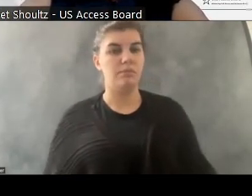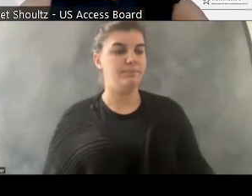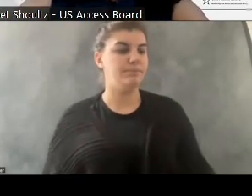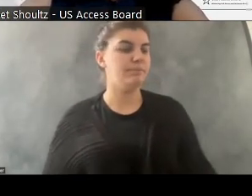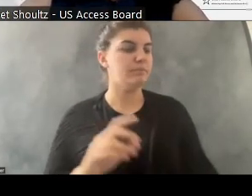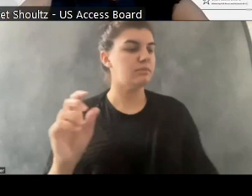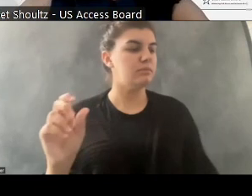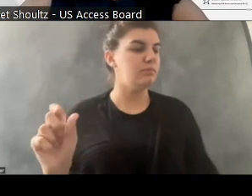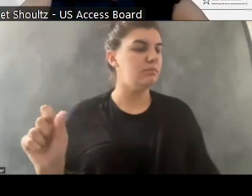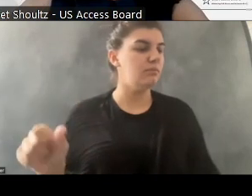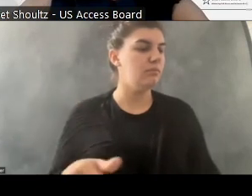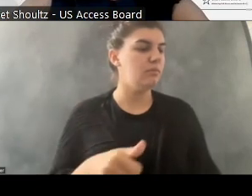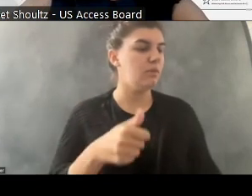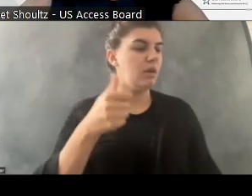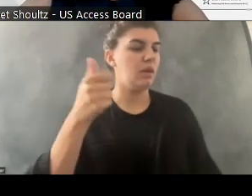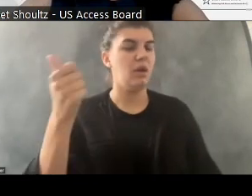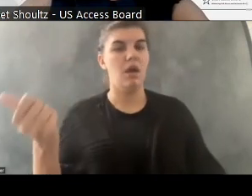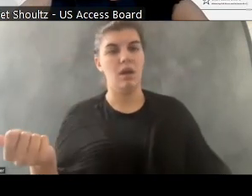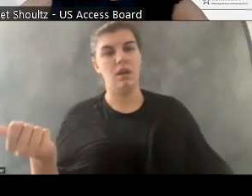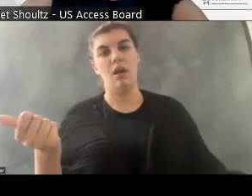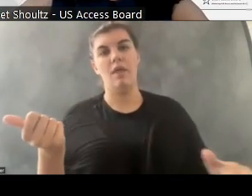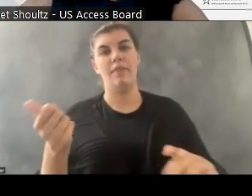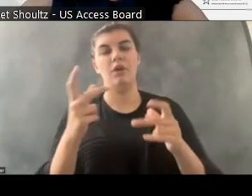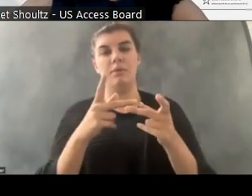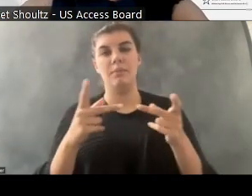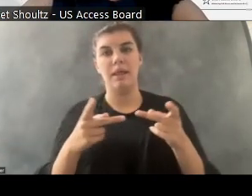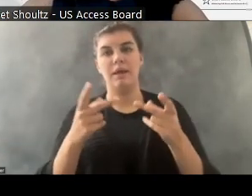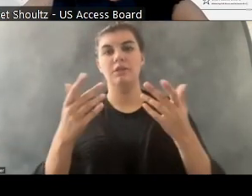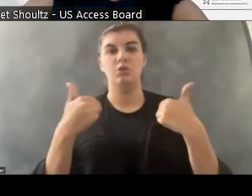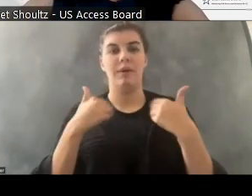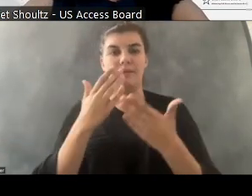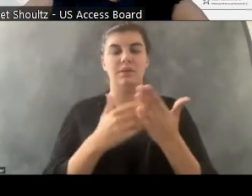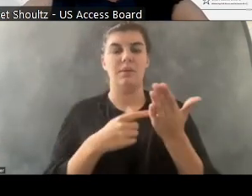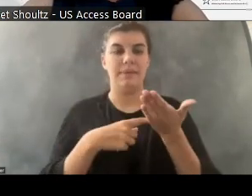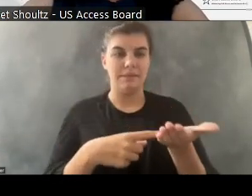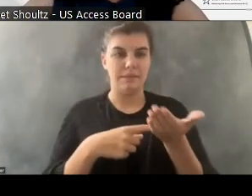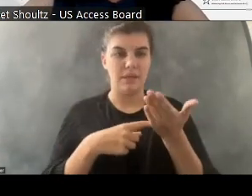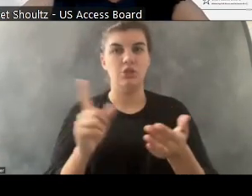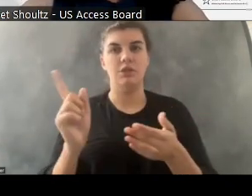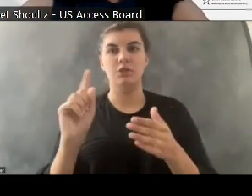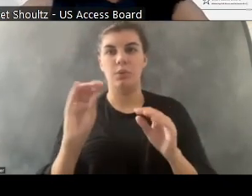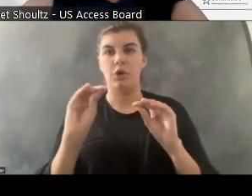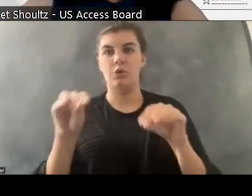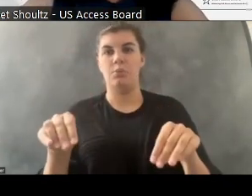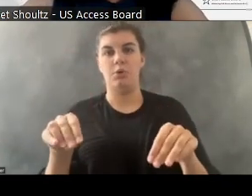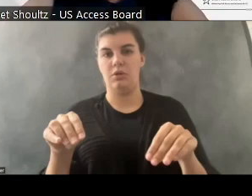Another place where we had some discussion and advisory is the placement of detectable warning